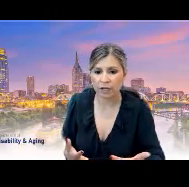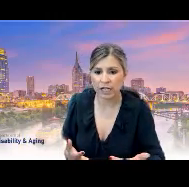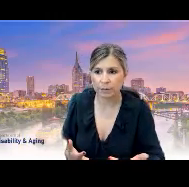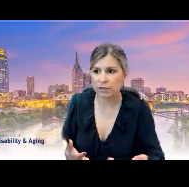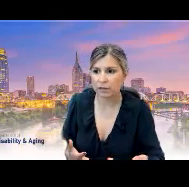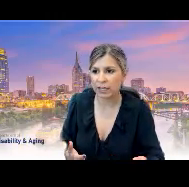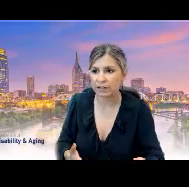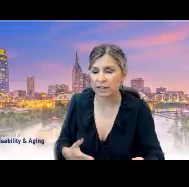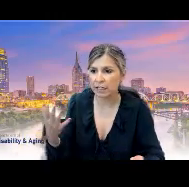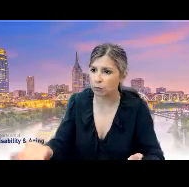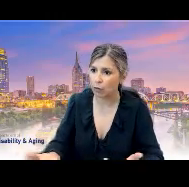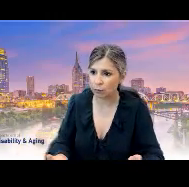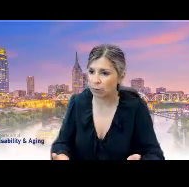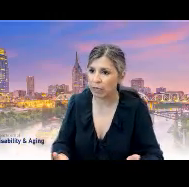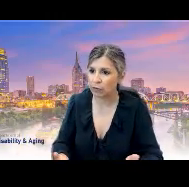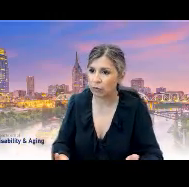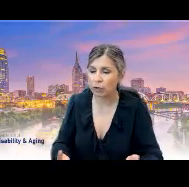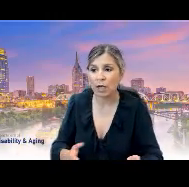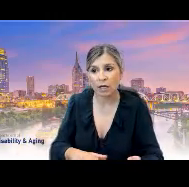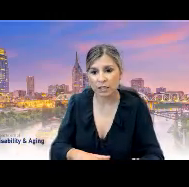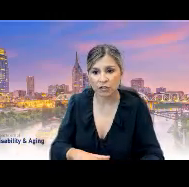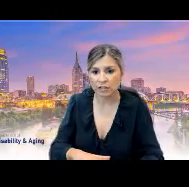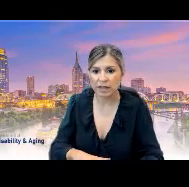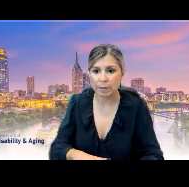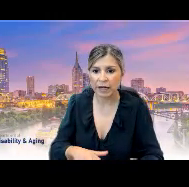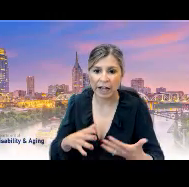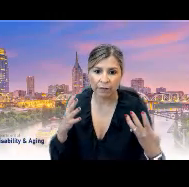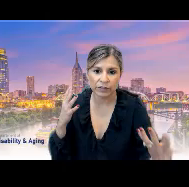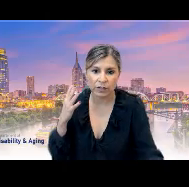things that they what, what medical conditions they might have.